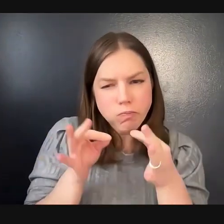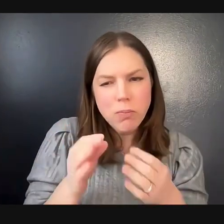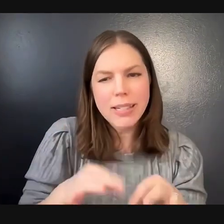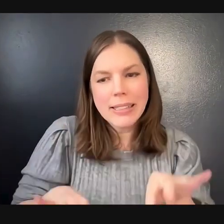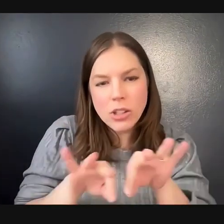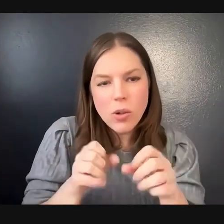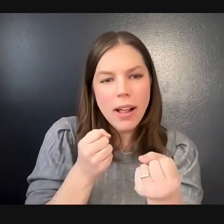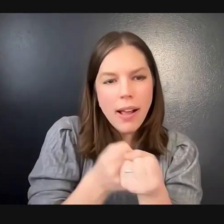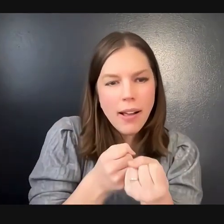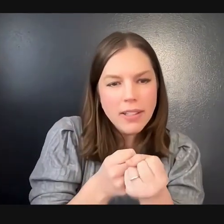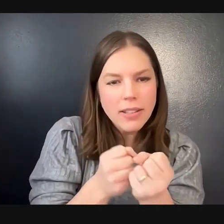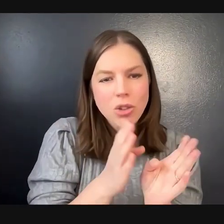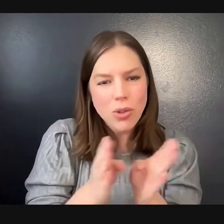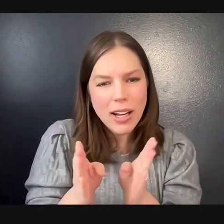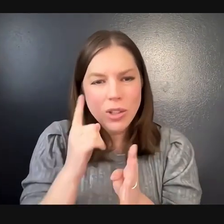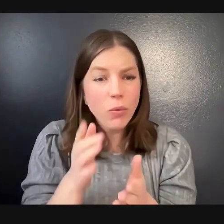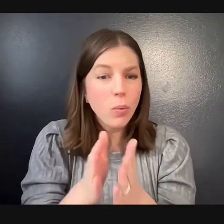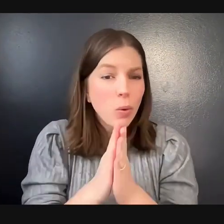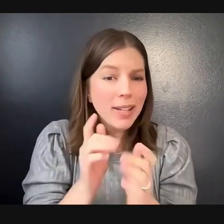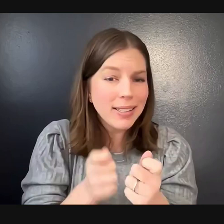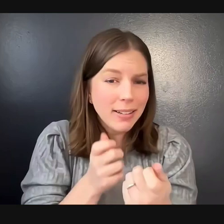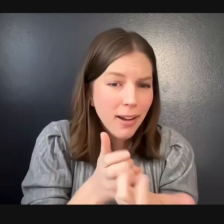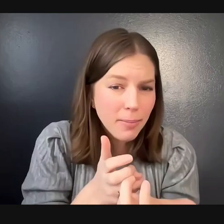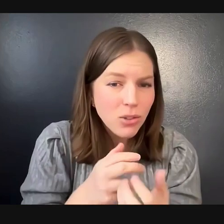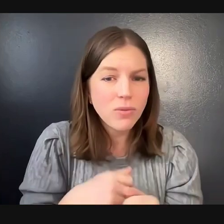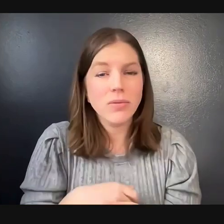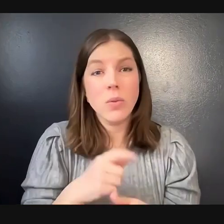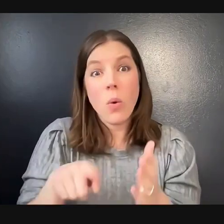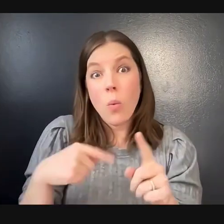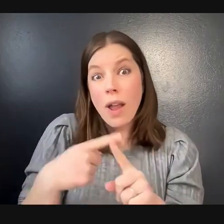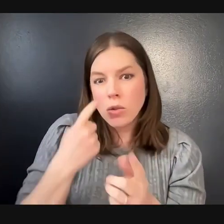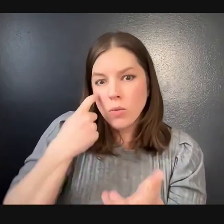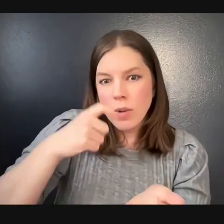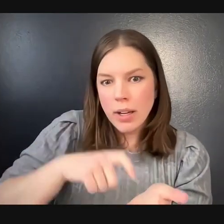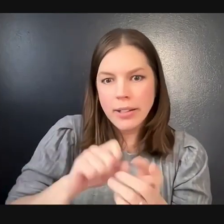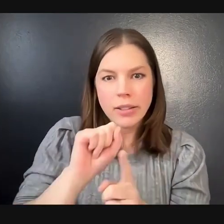through the essential advocacy strategies for requesting access, when to recognize